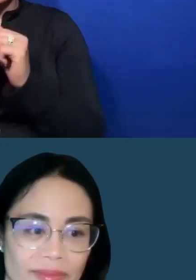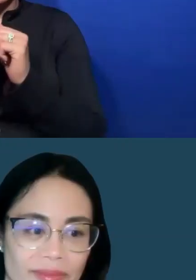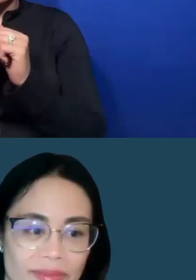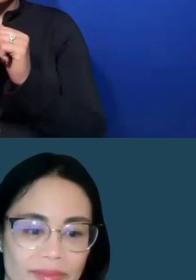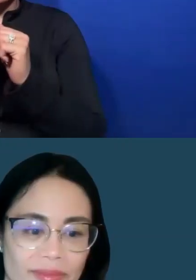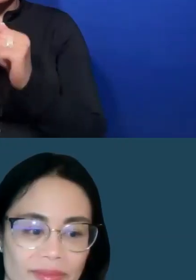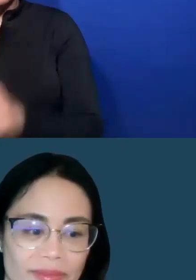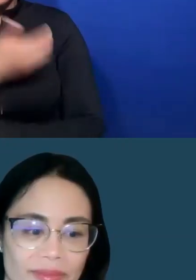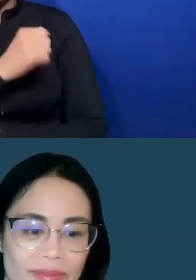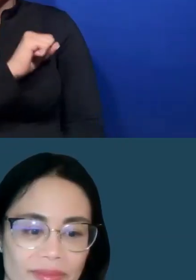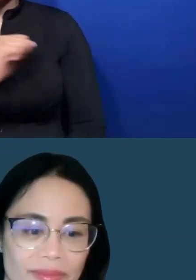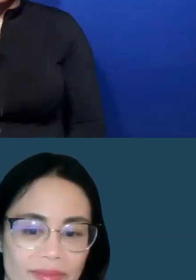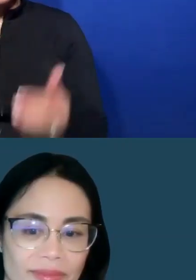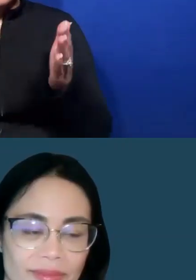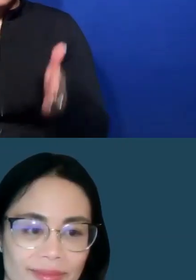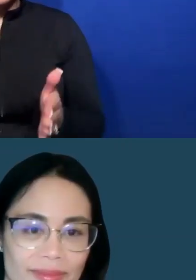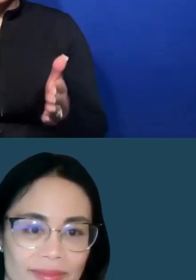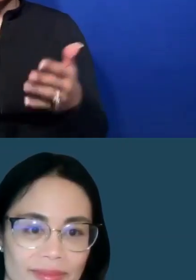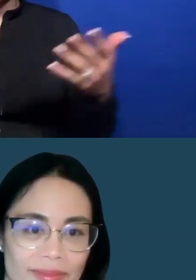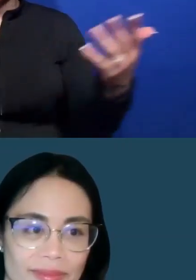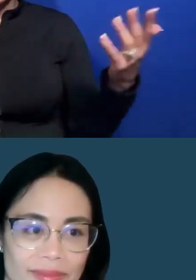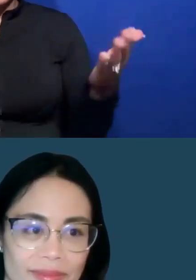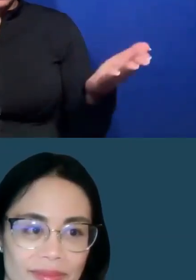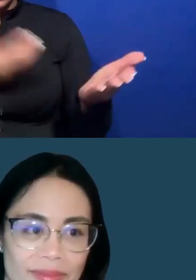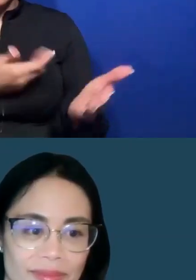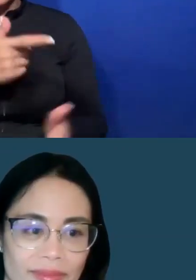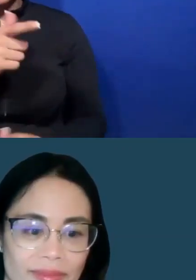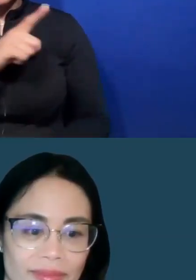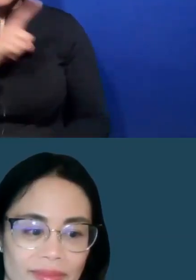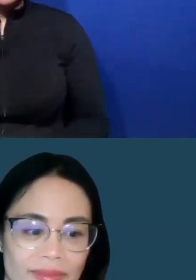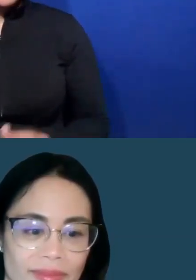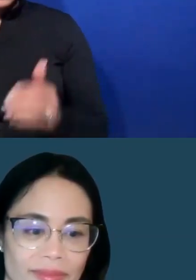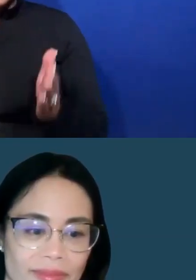and legislators to so that we can, we can make our voices heard